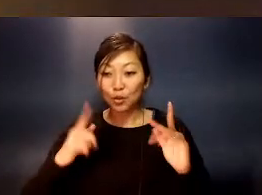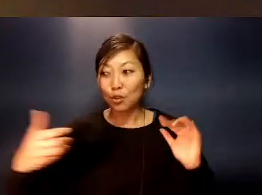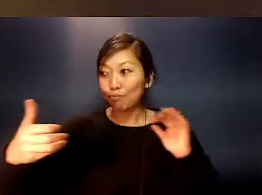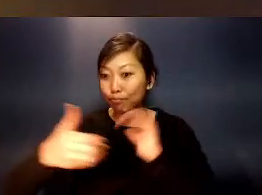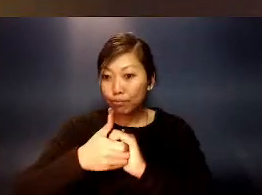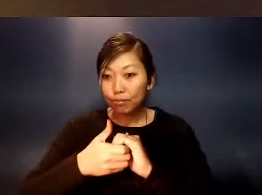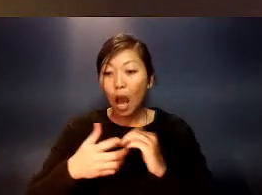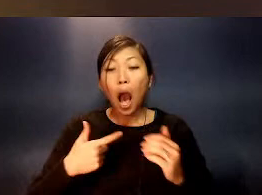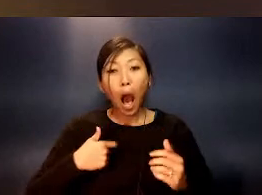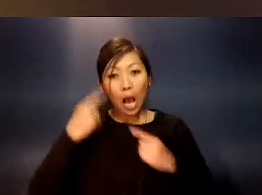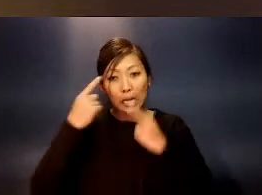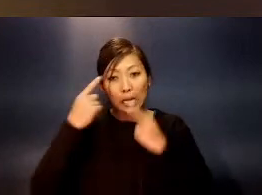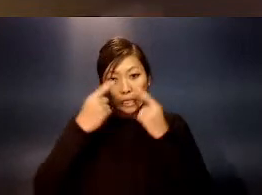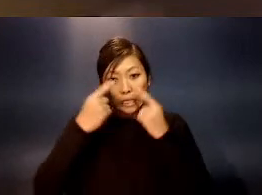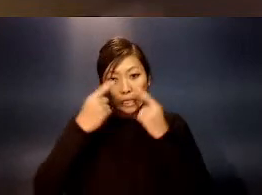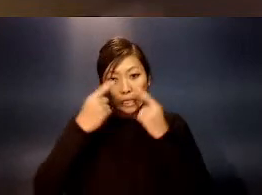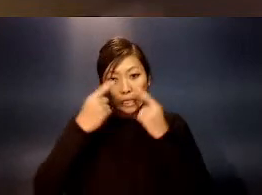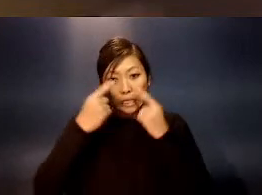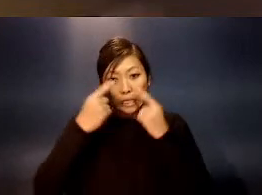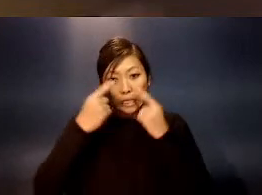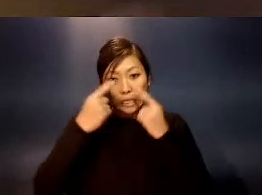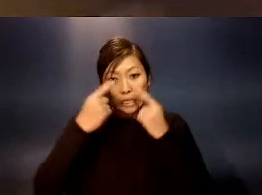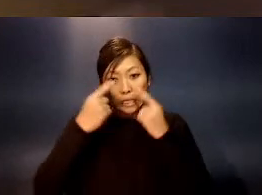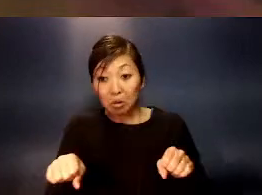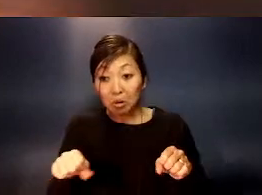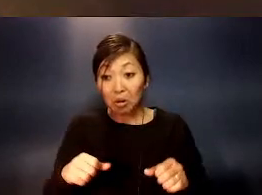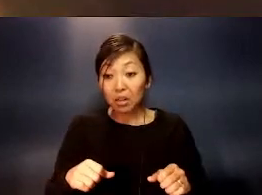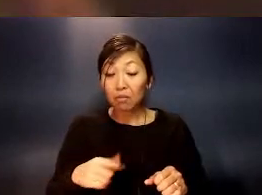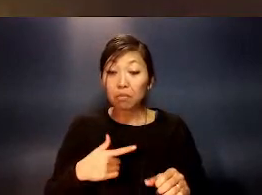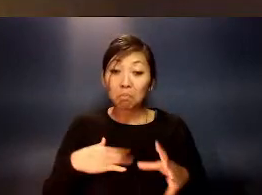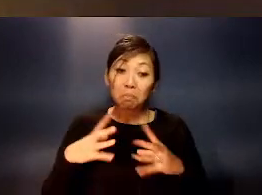EVEN THOUGH I STILL DON'T KNOW THAT THE DEPARTMENT WILL BE ABLE TO HIRE ENOUGH TO EVEN SPEND THAT.